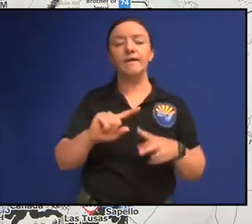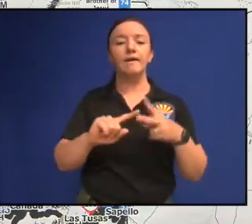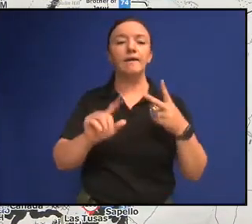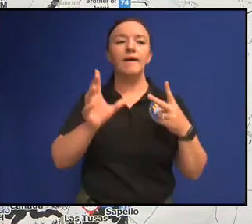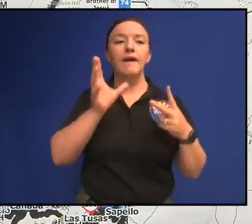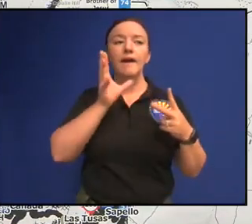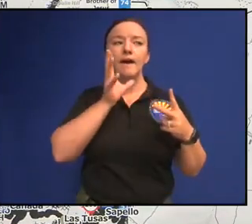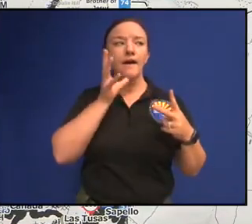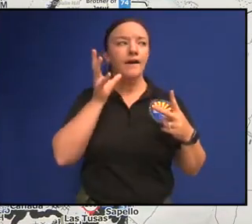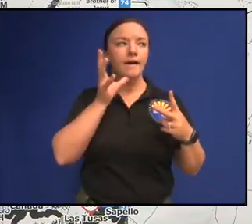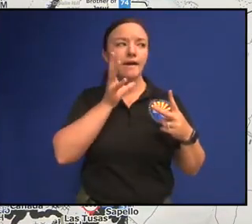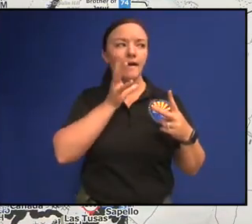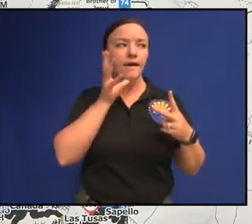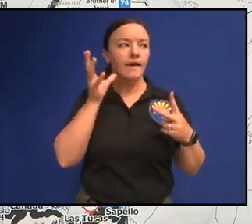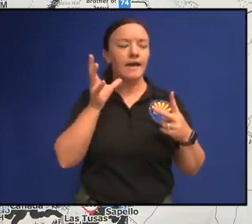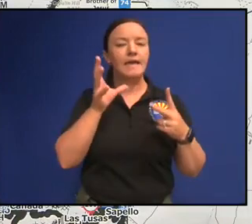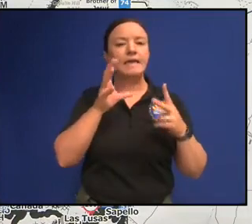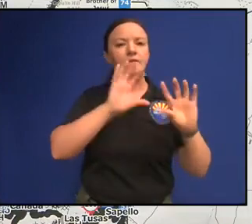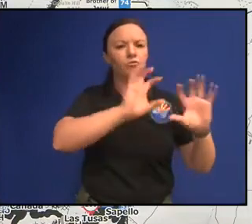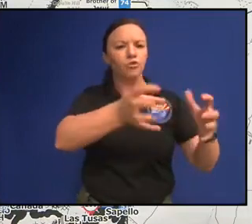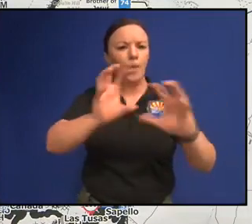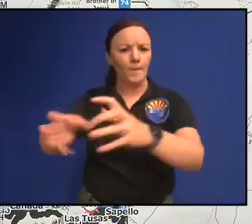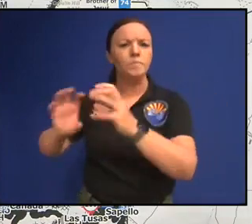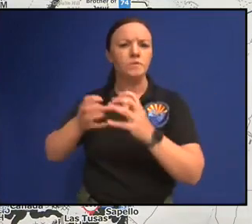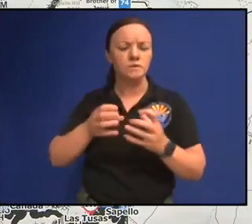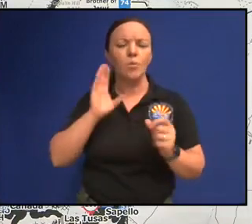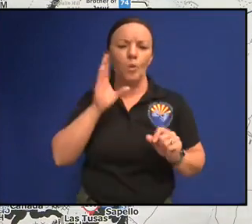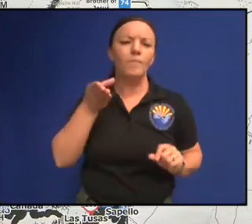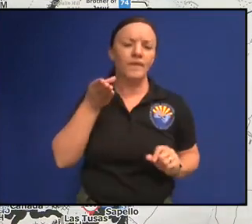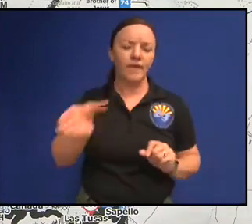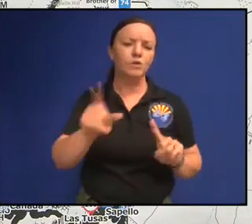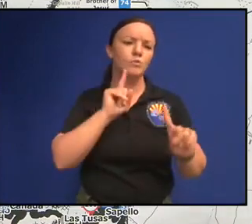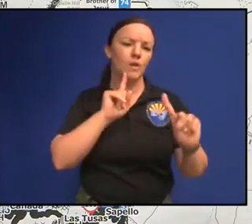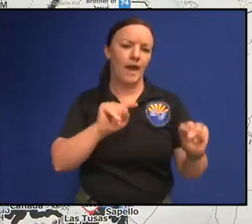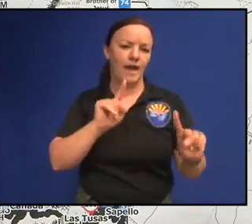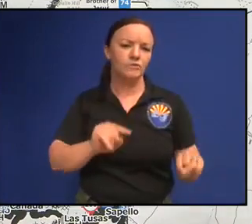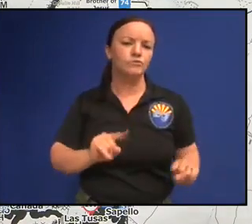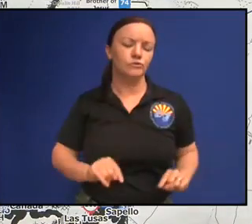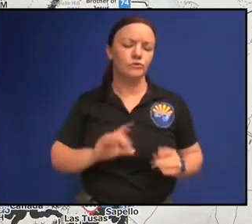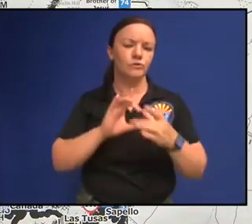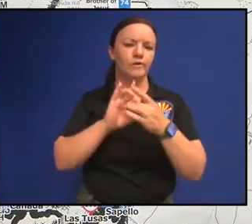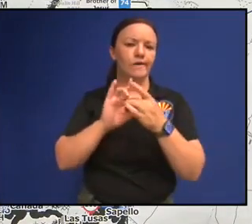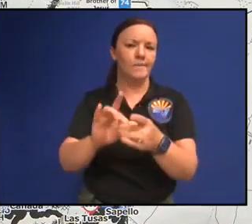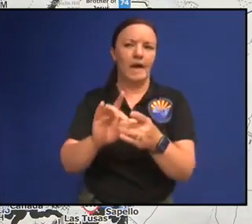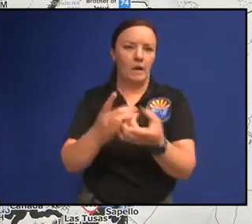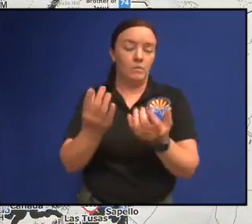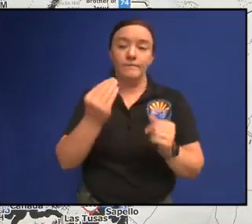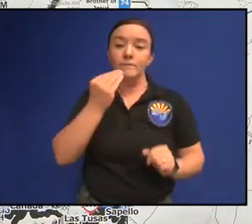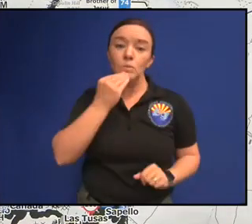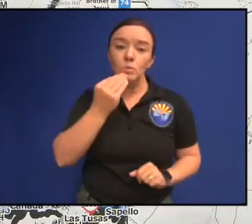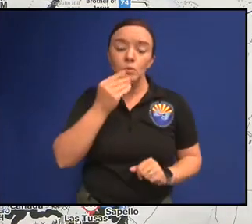AG ENTITIES TO ANSWER THOSE QUESTIONS PERTAINING TO MAYBE SOME FOOD THAT YOU LOST DURING THE WILDFIRE.